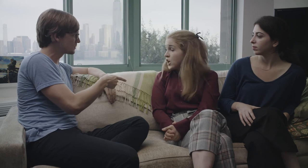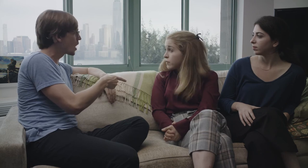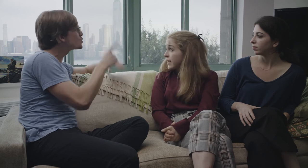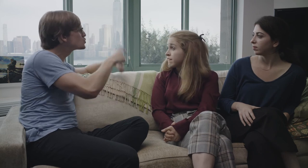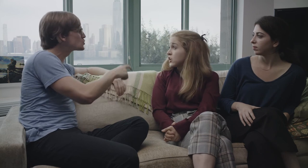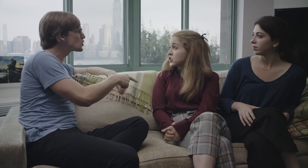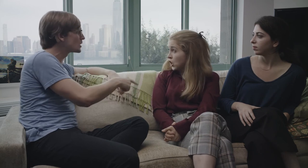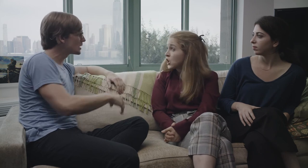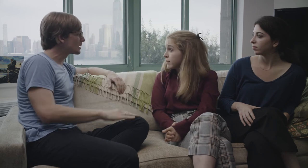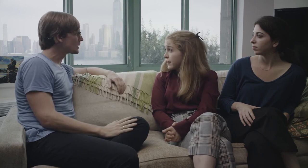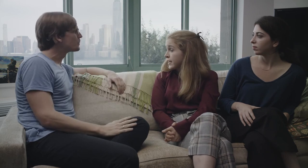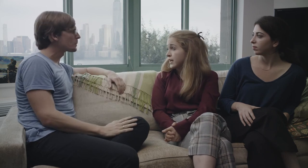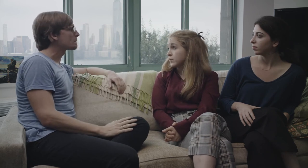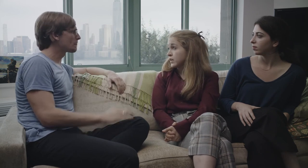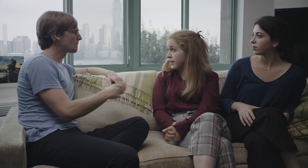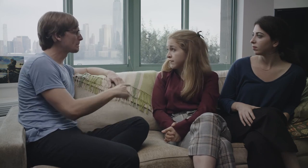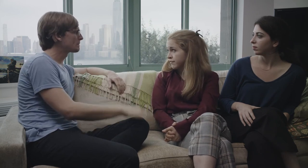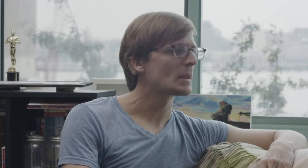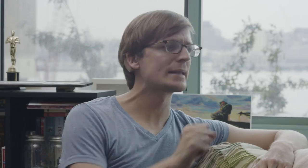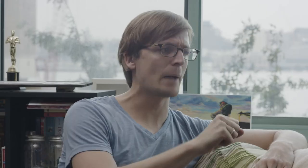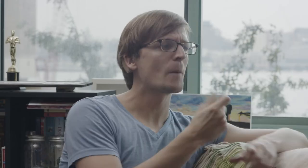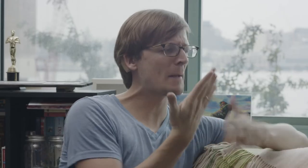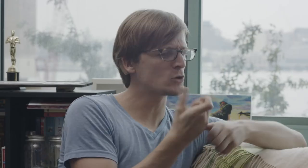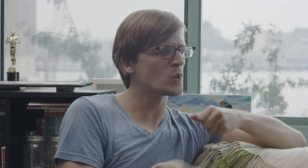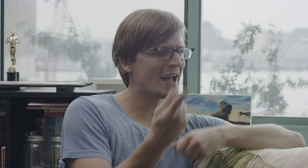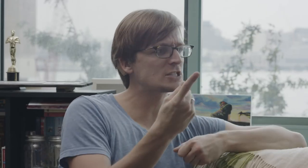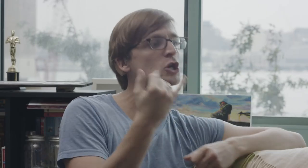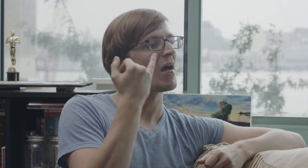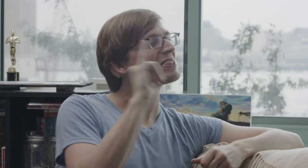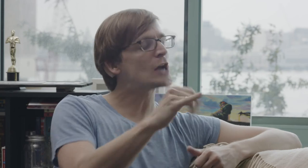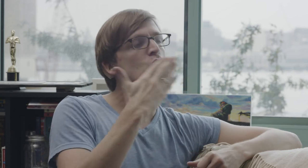: No, but I've heard about it, and I would love... I think the next one will be next year.